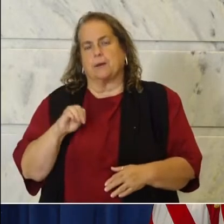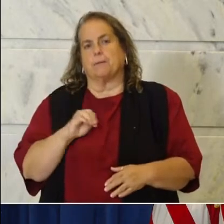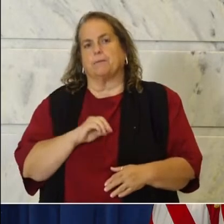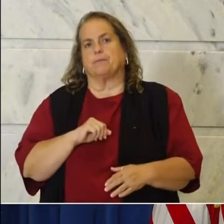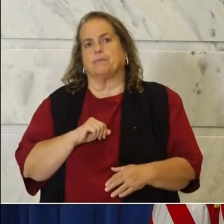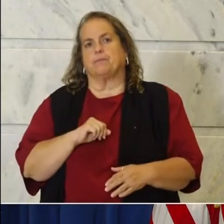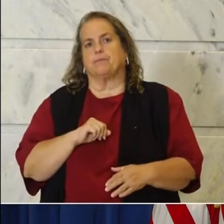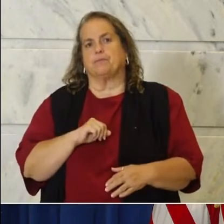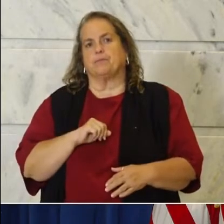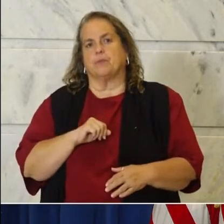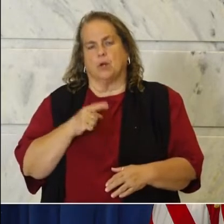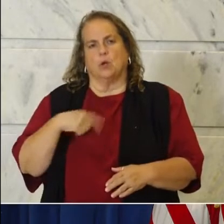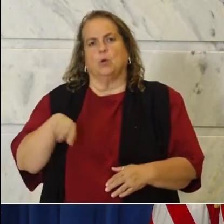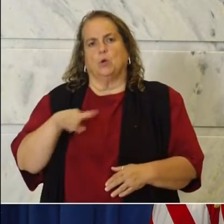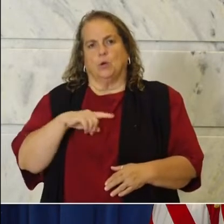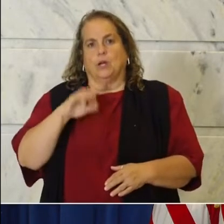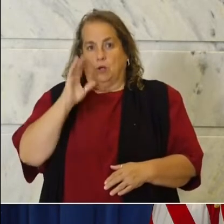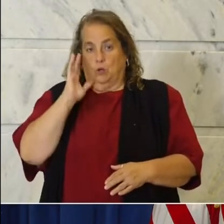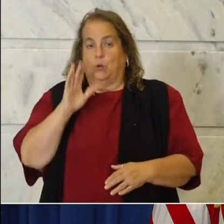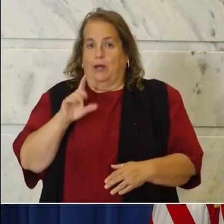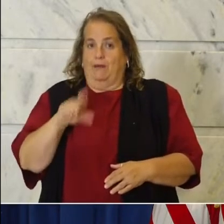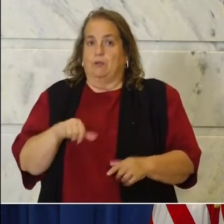We're gonna We're gonna be out this a while longer, and there's gonna be more